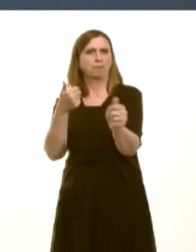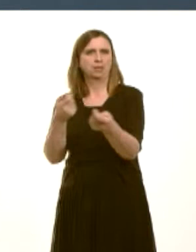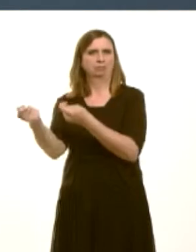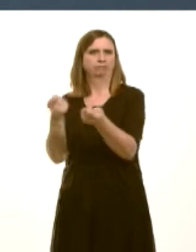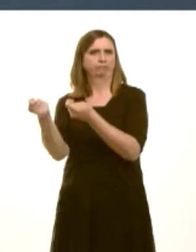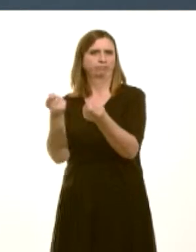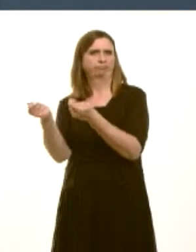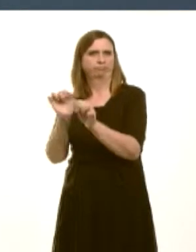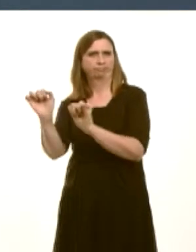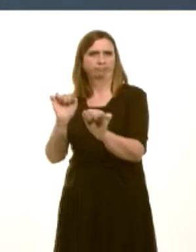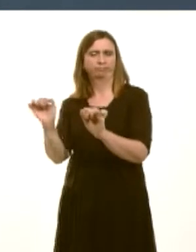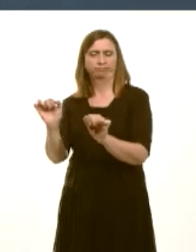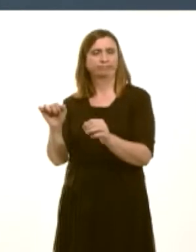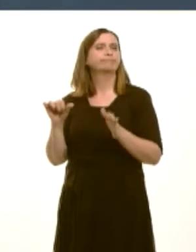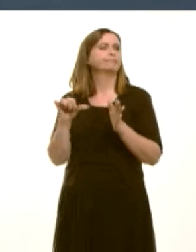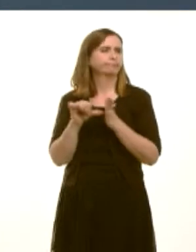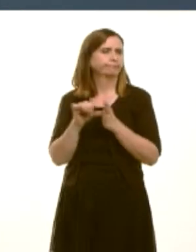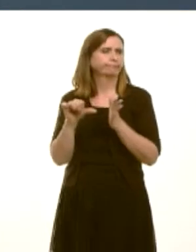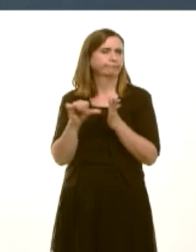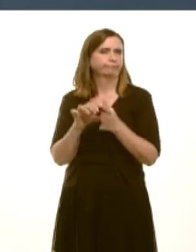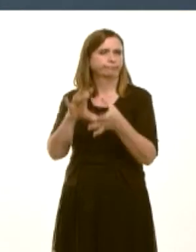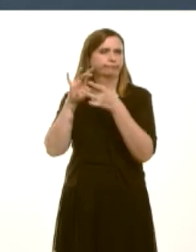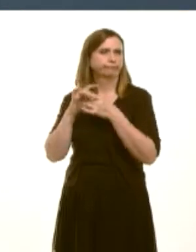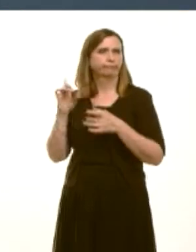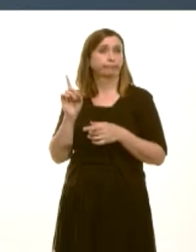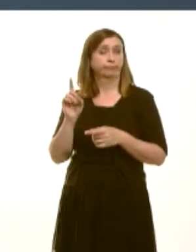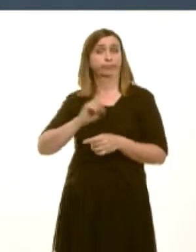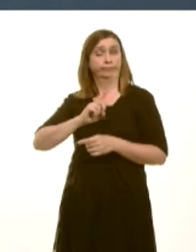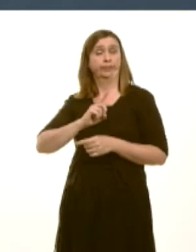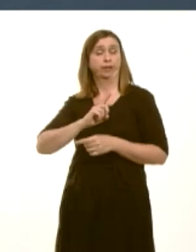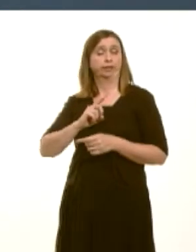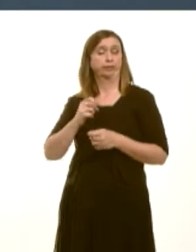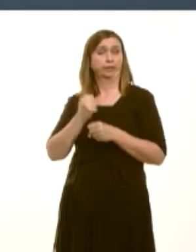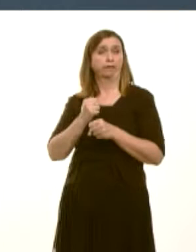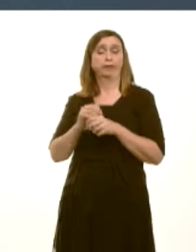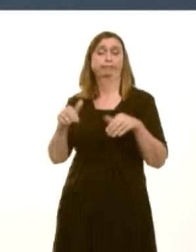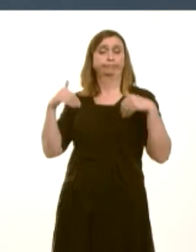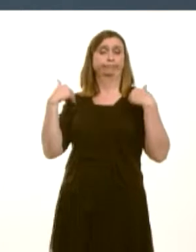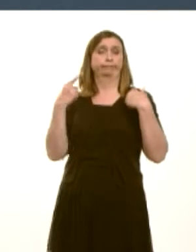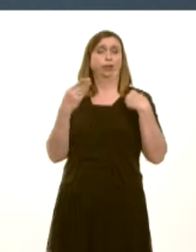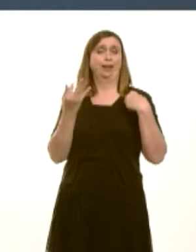however, the problem does stem back to the deregulation of the bus industry in the 1980s.